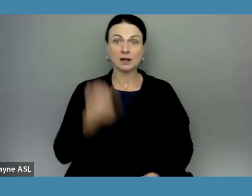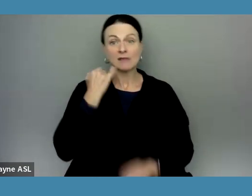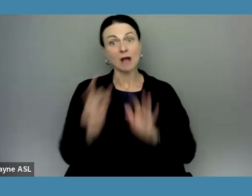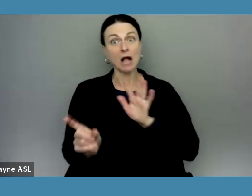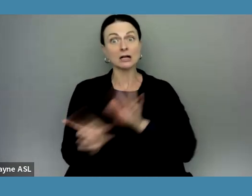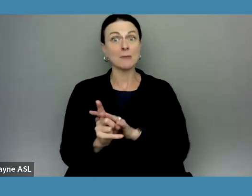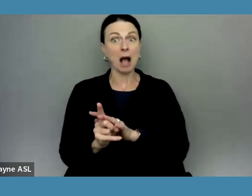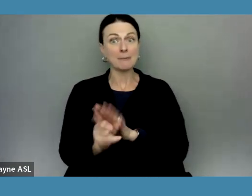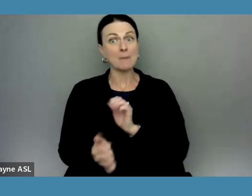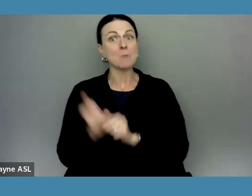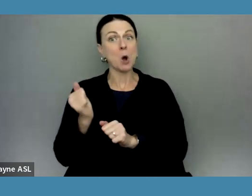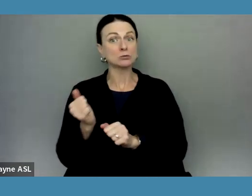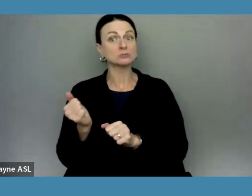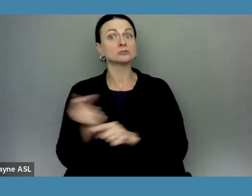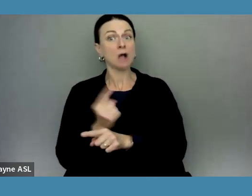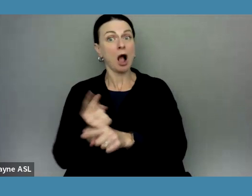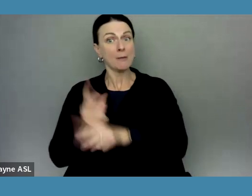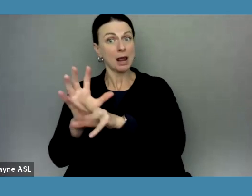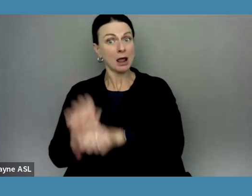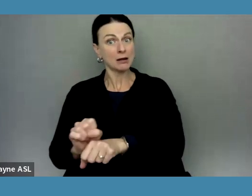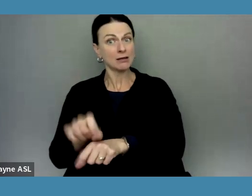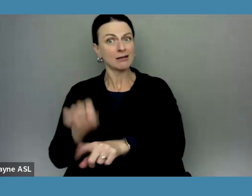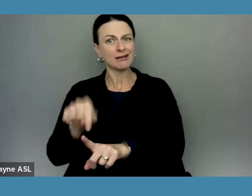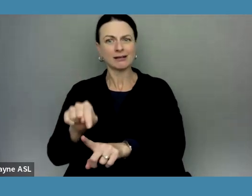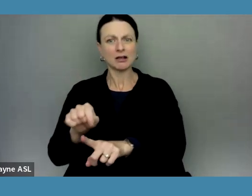most common are relevance.